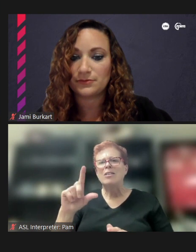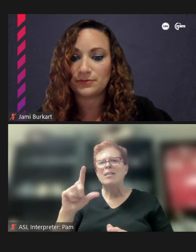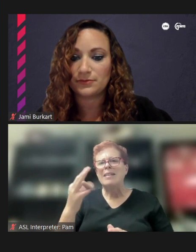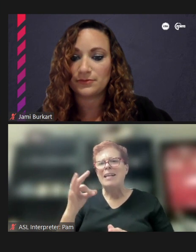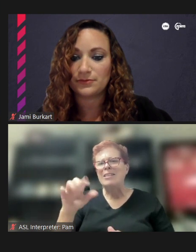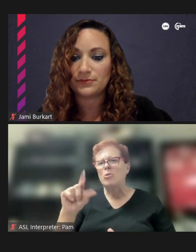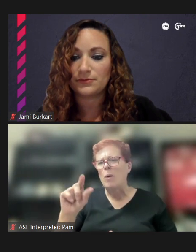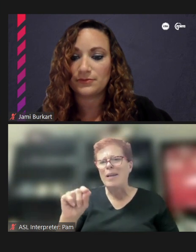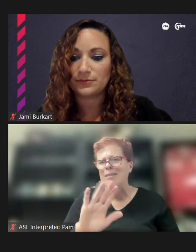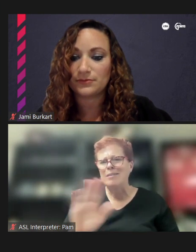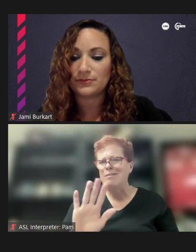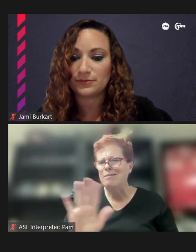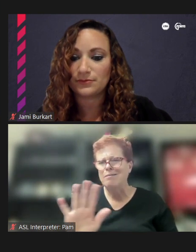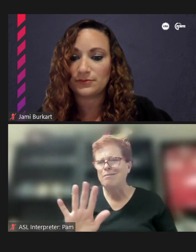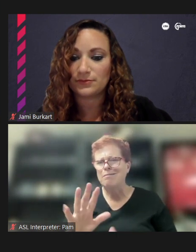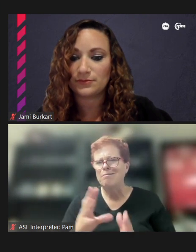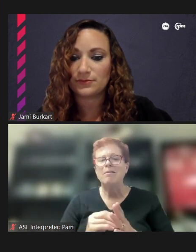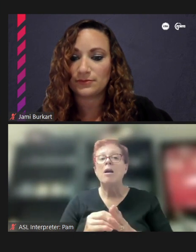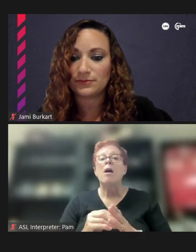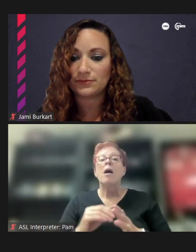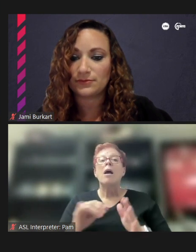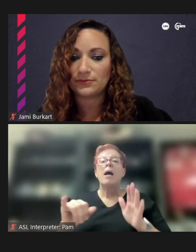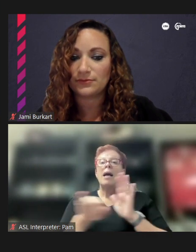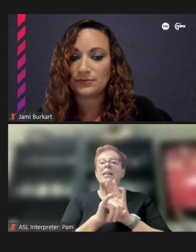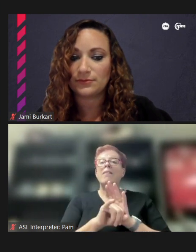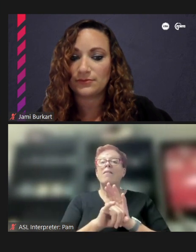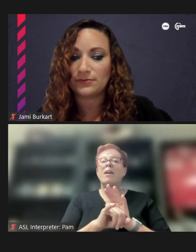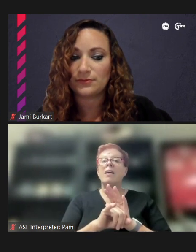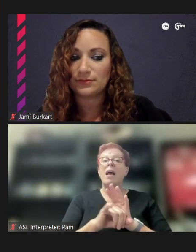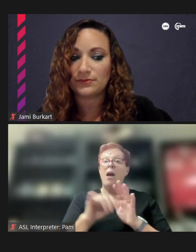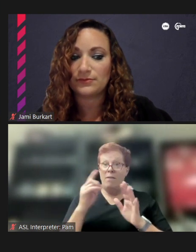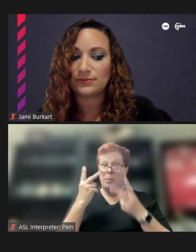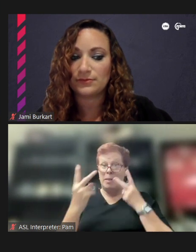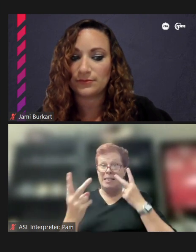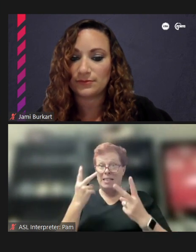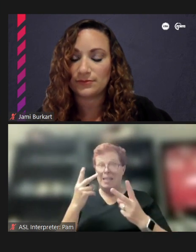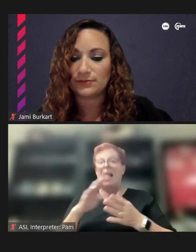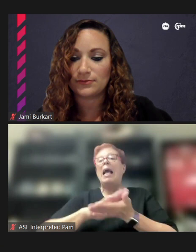at some really good, you know -- the Identifier has to be clean and simple and effective,